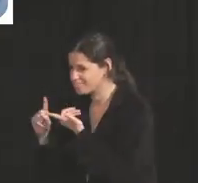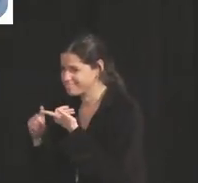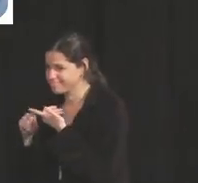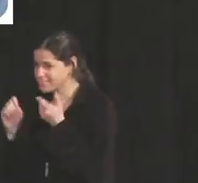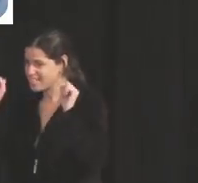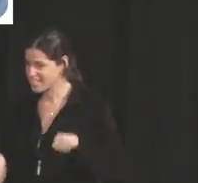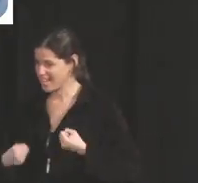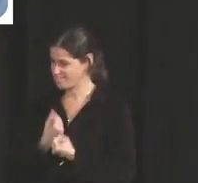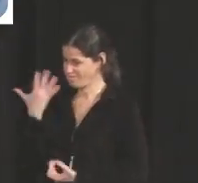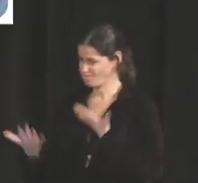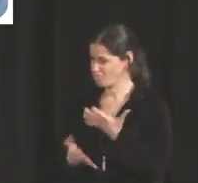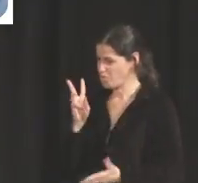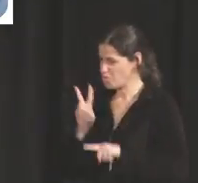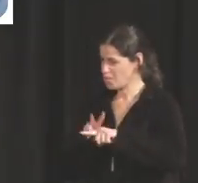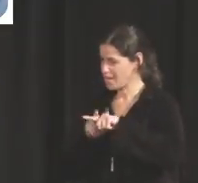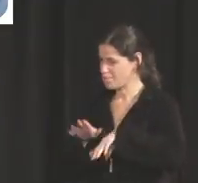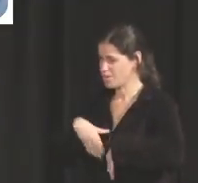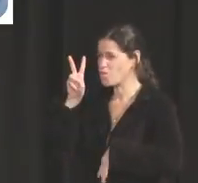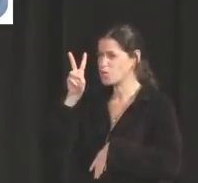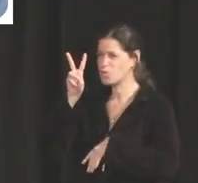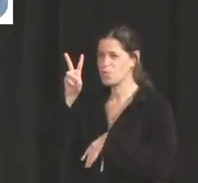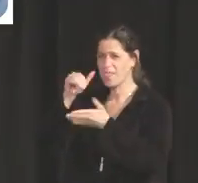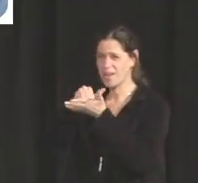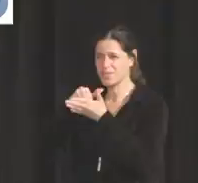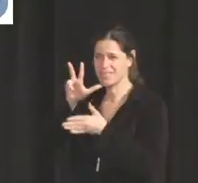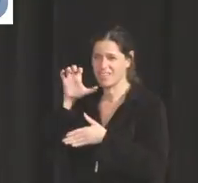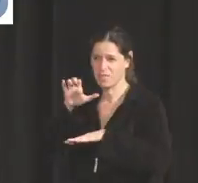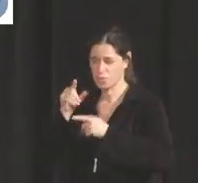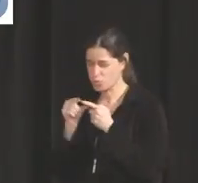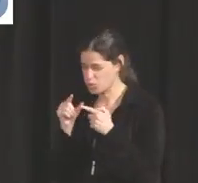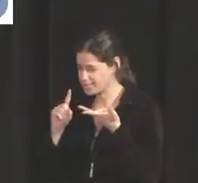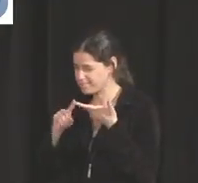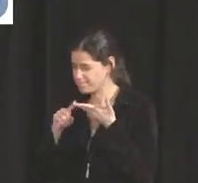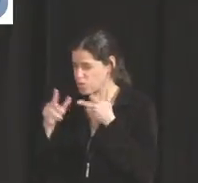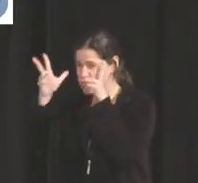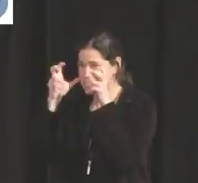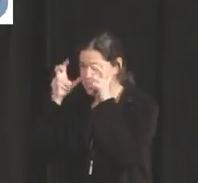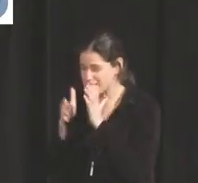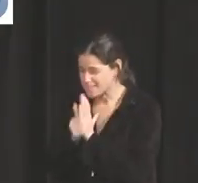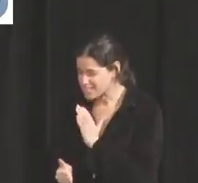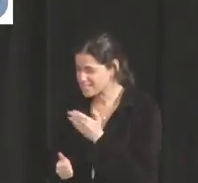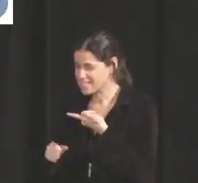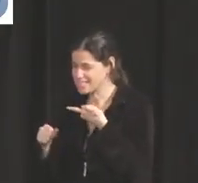they have so much in place already. This is what a 5 year old can have.